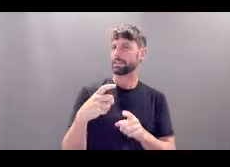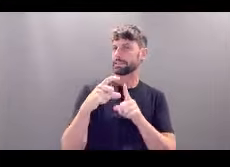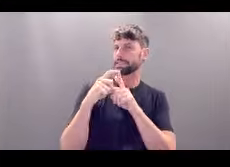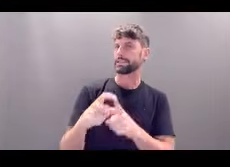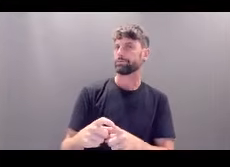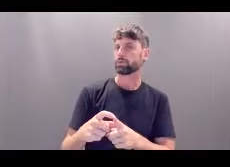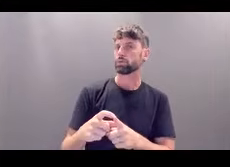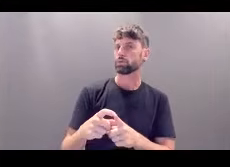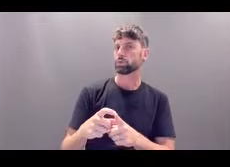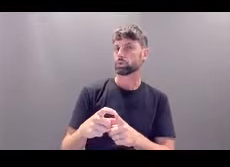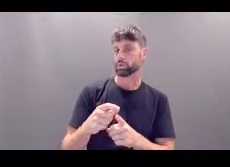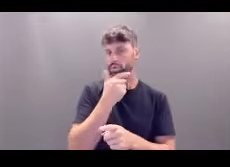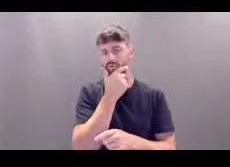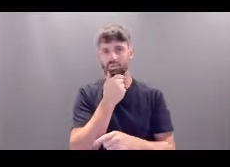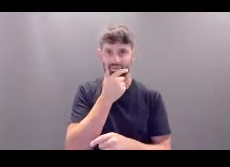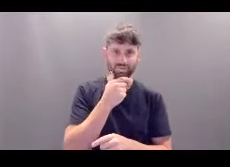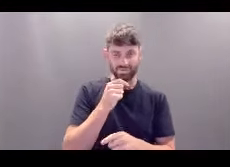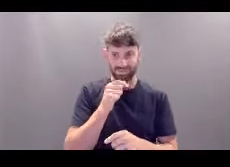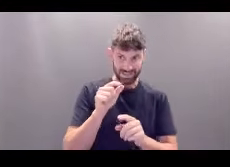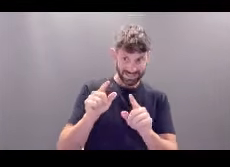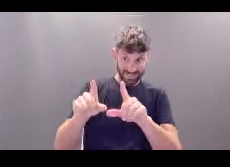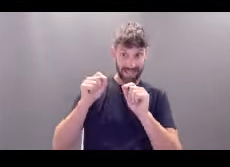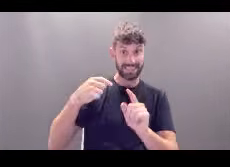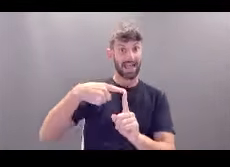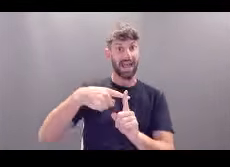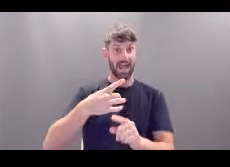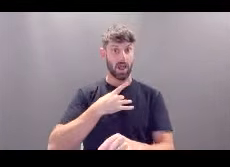to choose and set up on their own to get the best outcome.